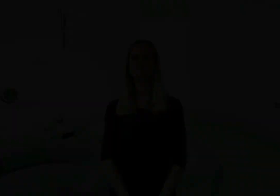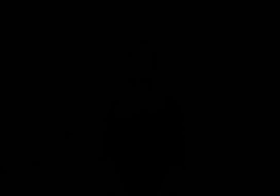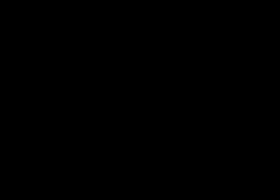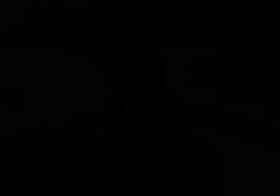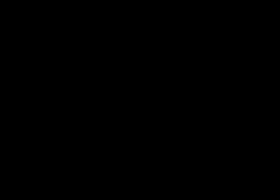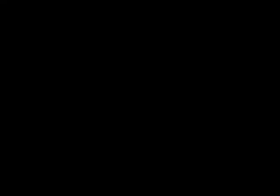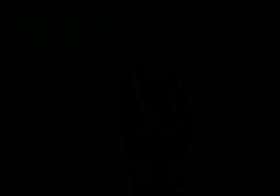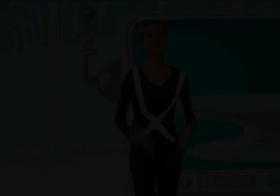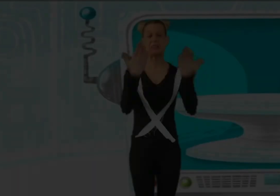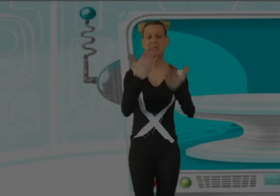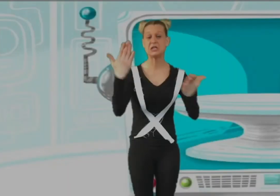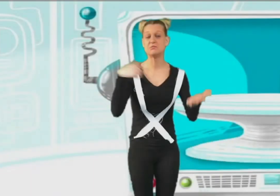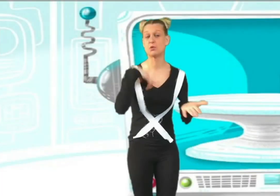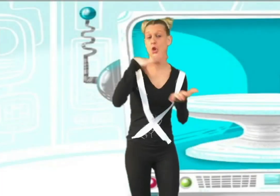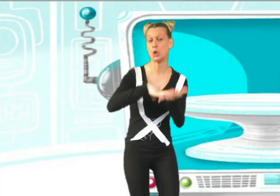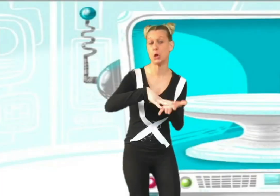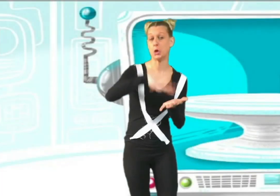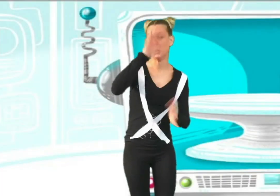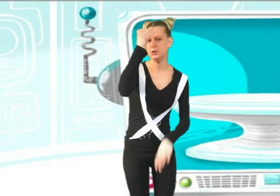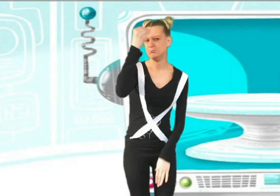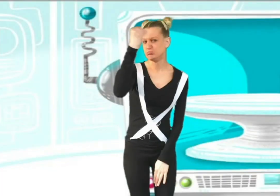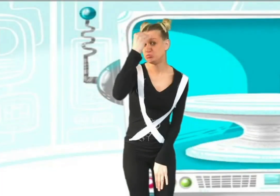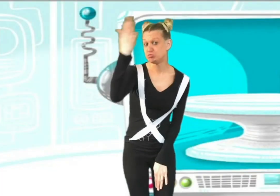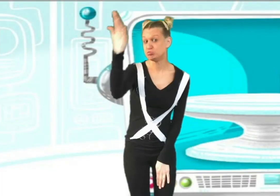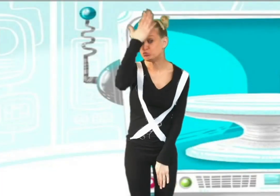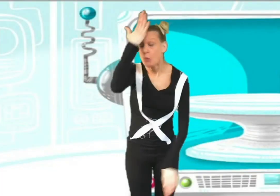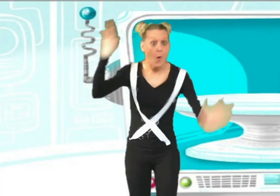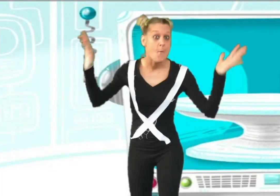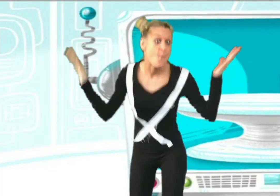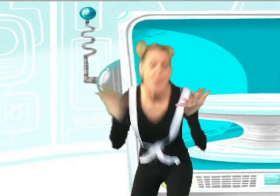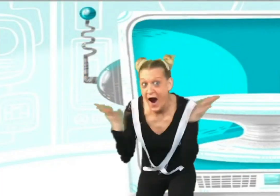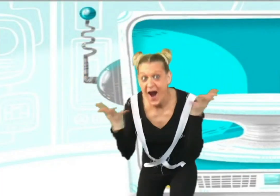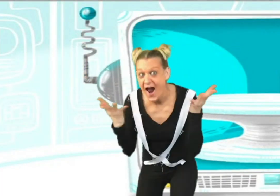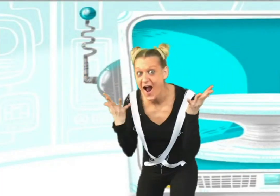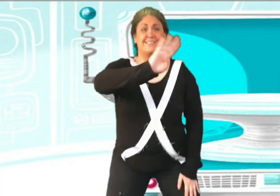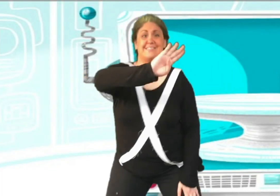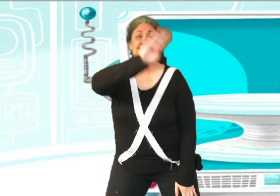"The most important thing we’ve learned, So far as children are concerned,